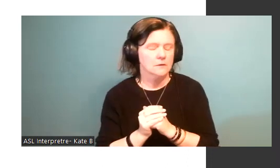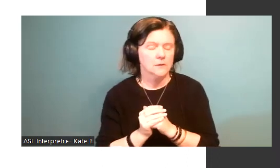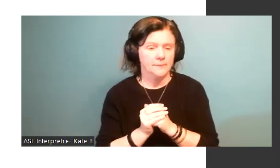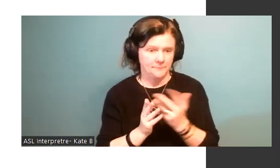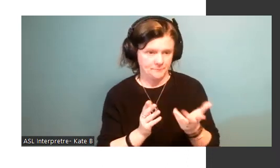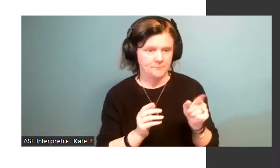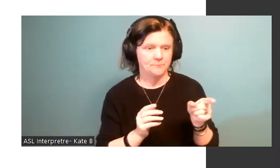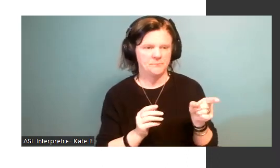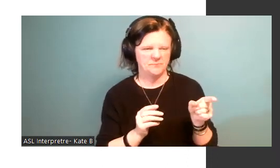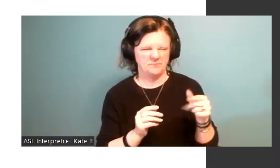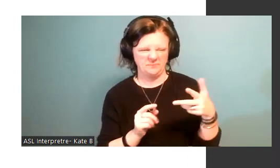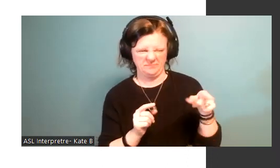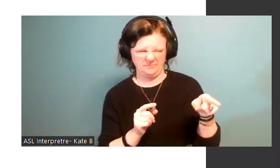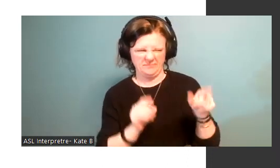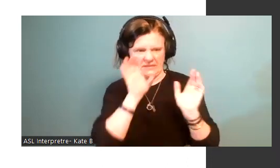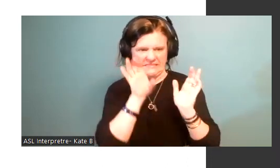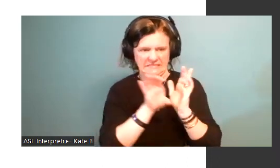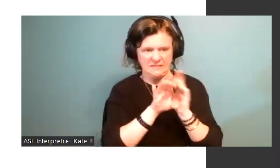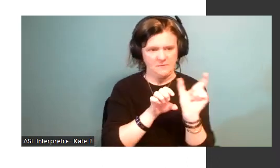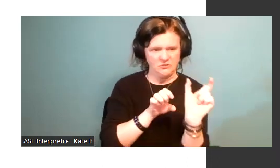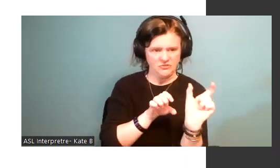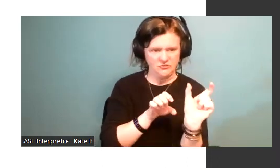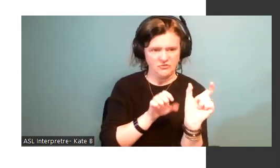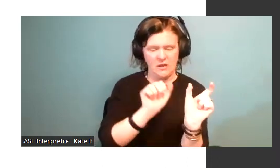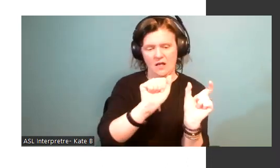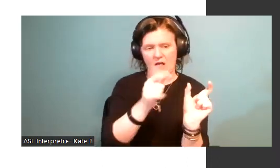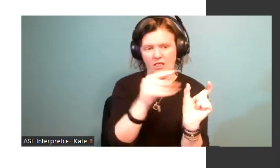lot of times you will see it as error validation